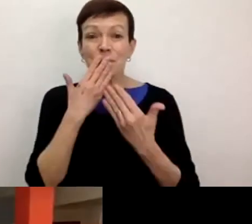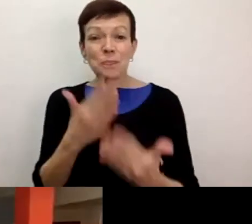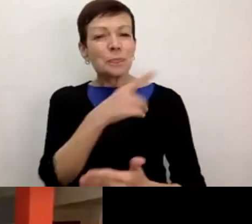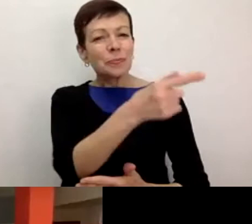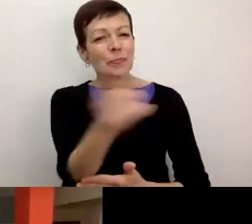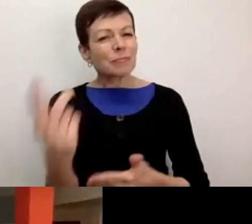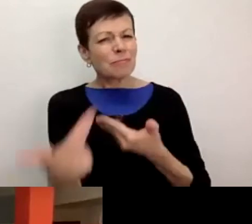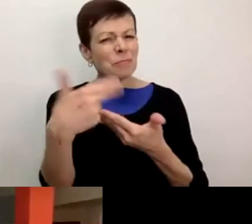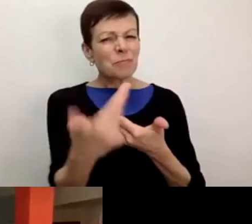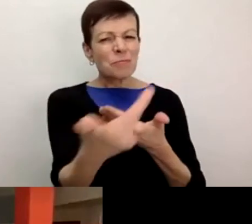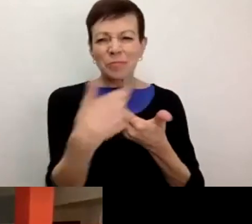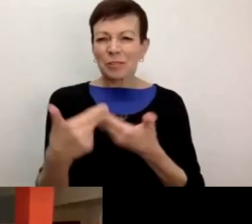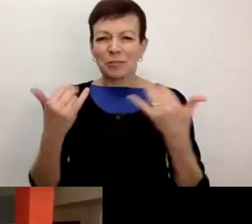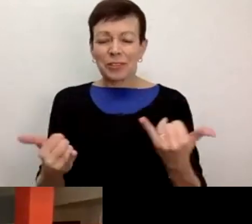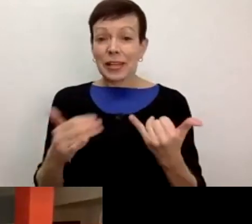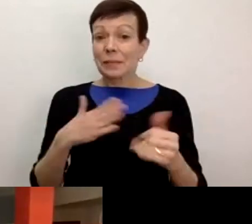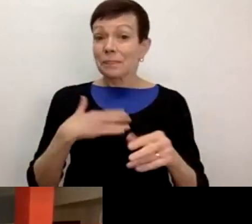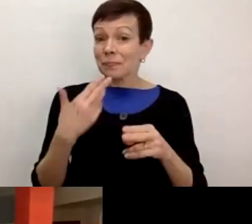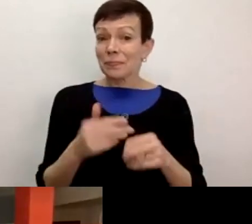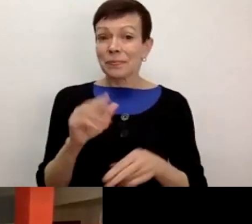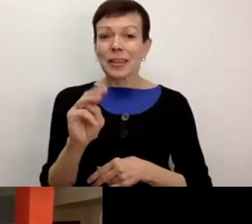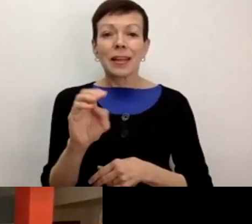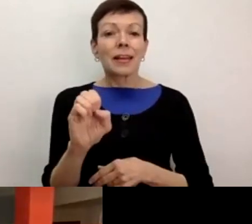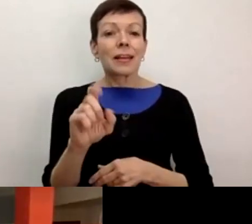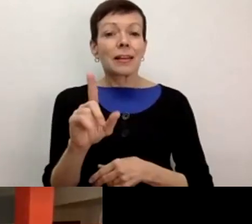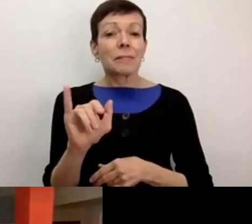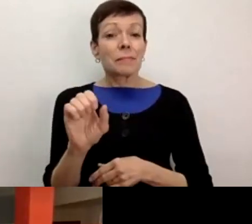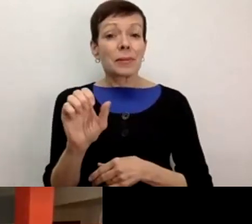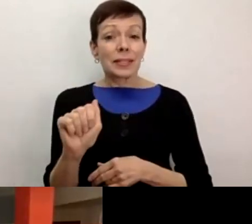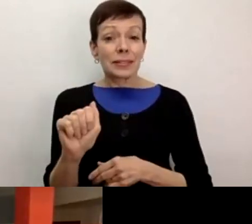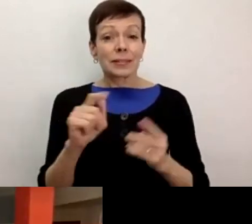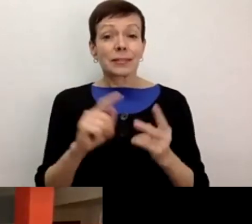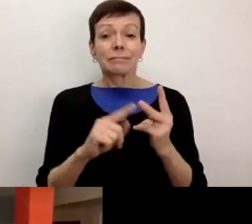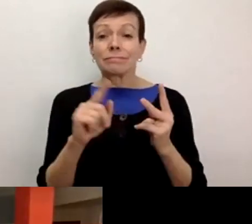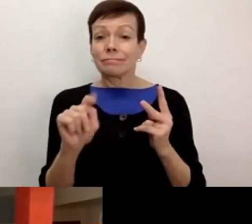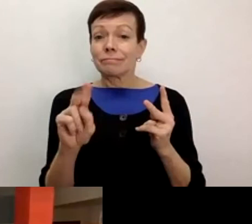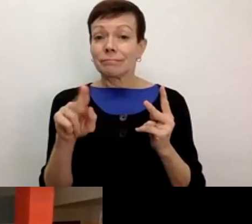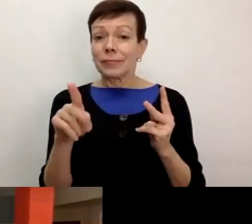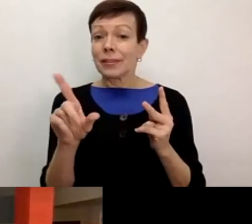As Patti said, my name is Melissa Tuplin and I'm the Interim Director of Community Investment